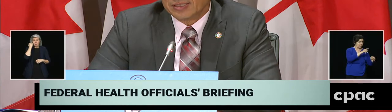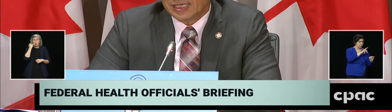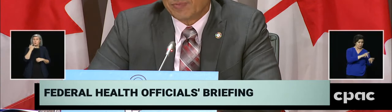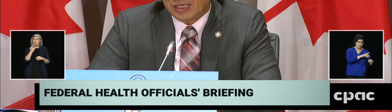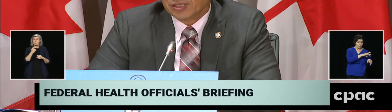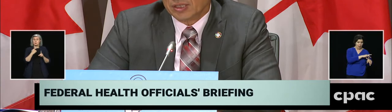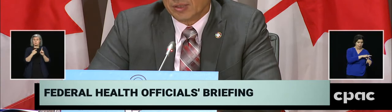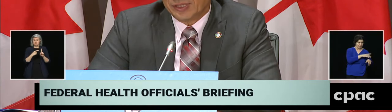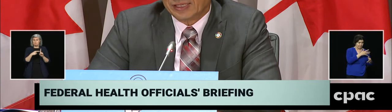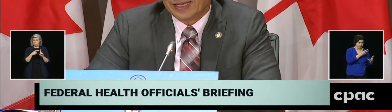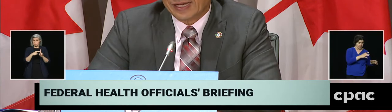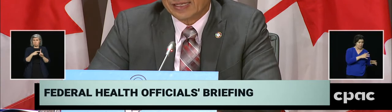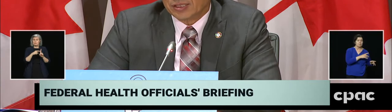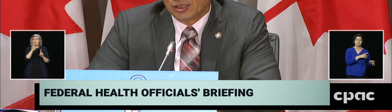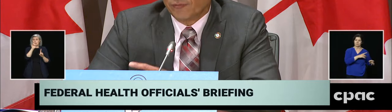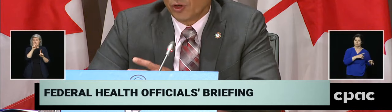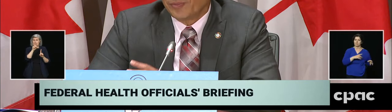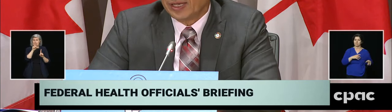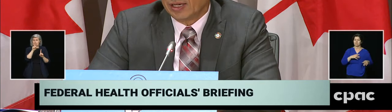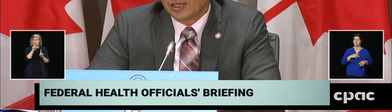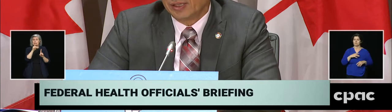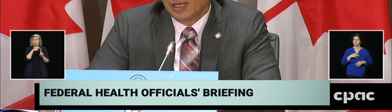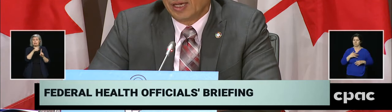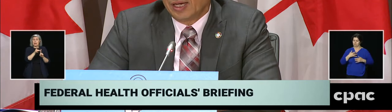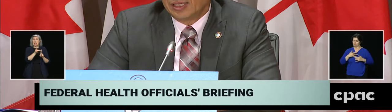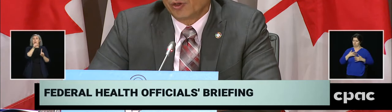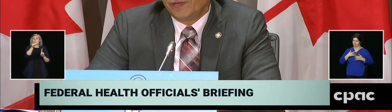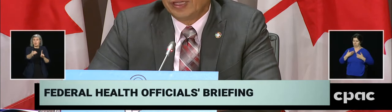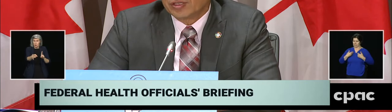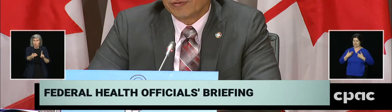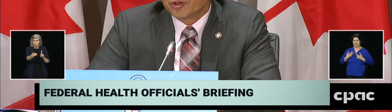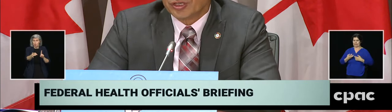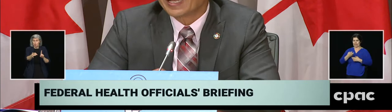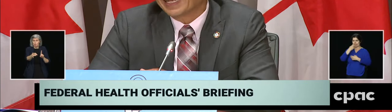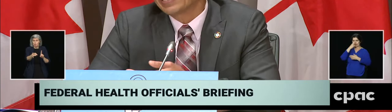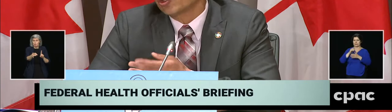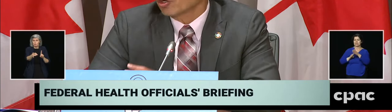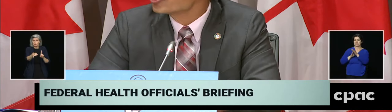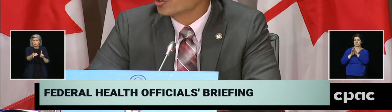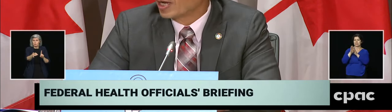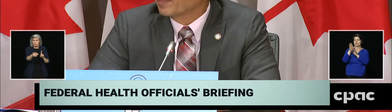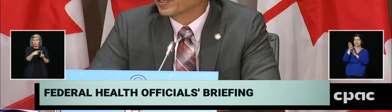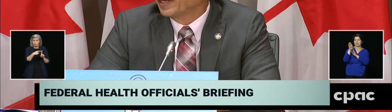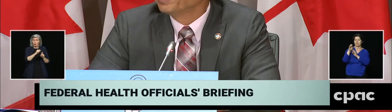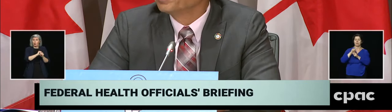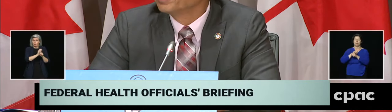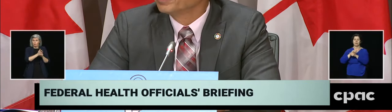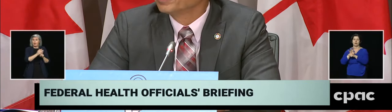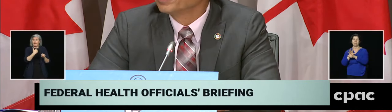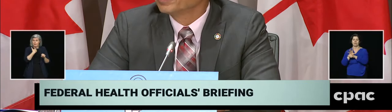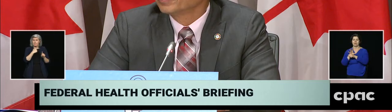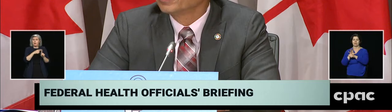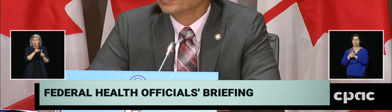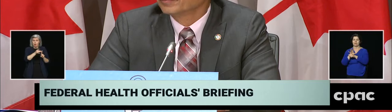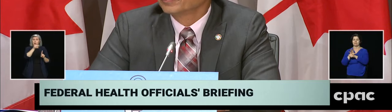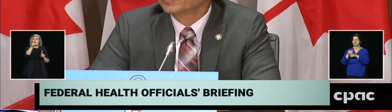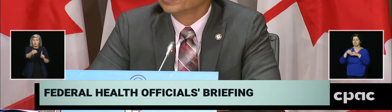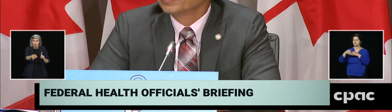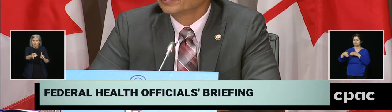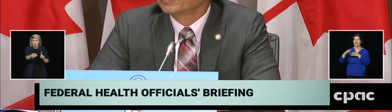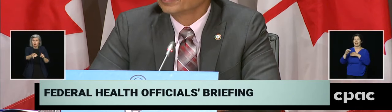IF YOU'RE A CONTACT OF A